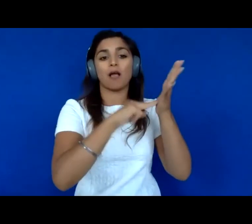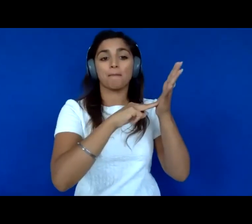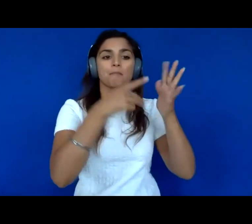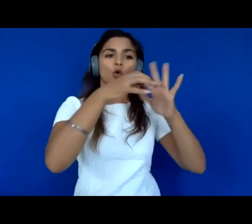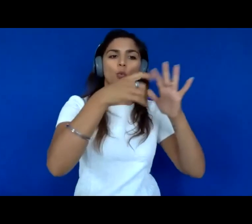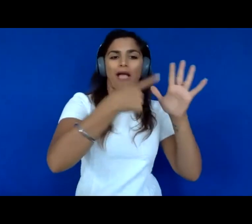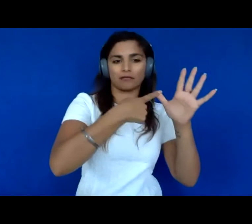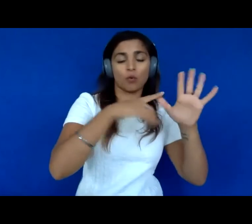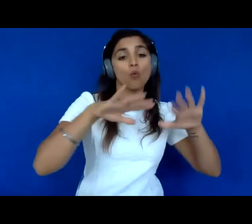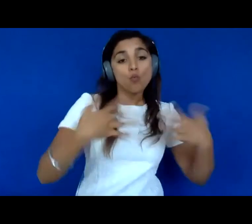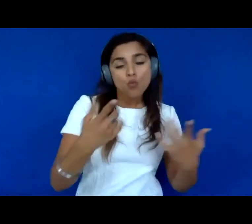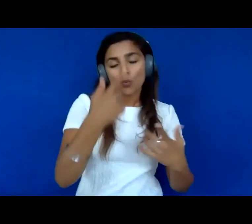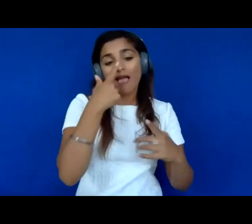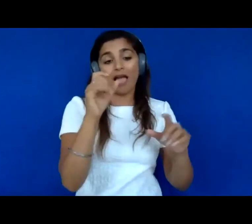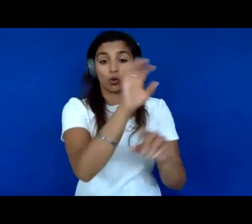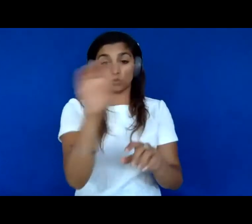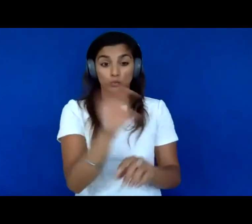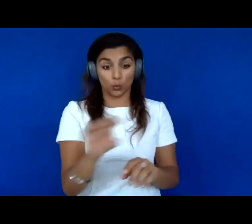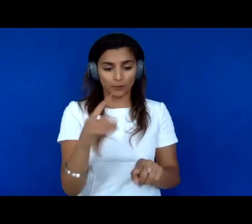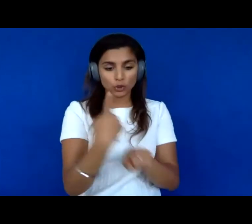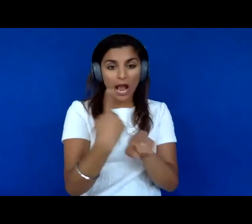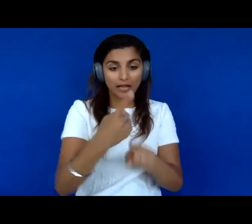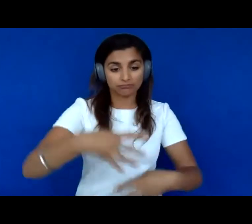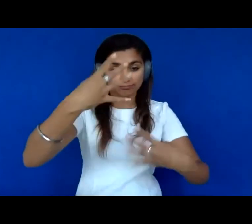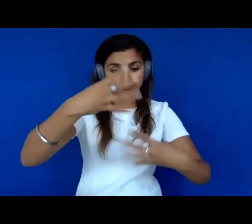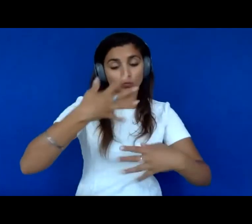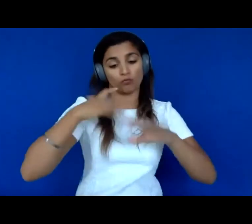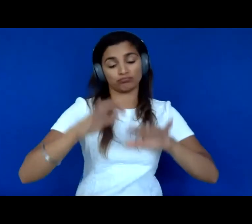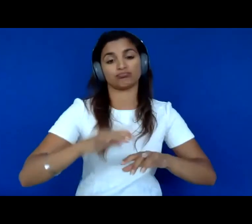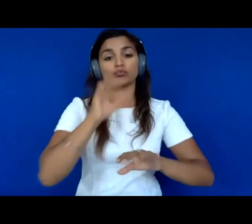you can also ask questions anonymously using the Google Form posted in the chat